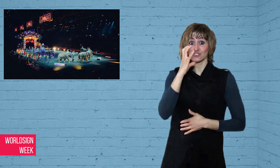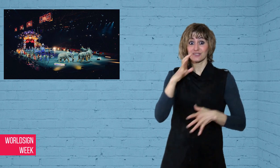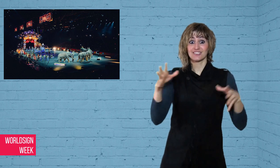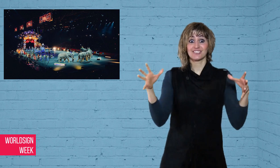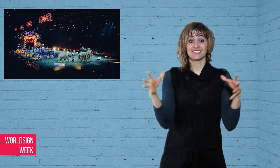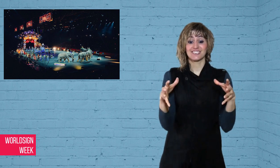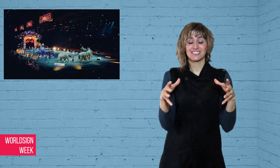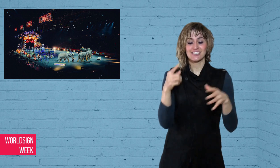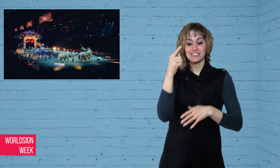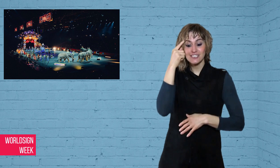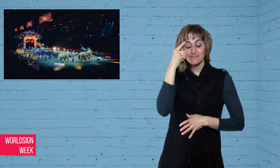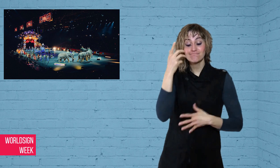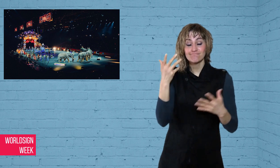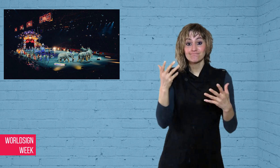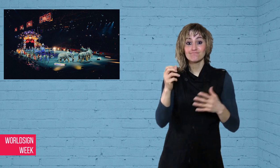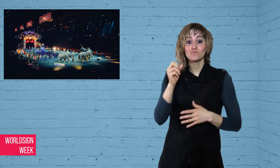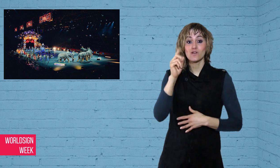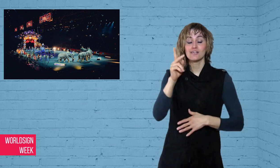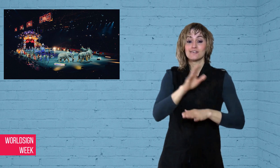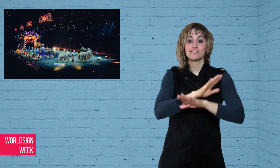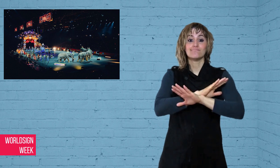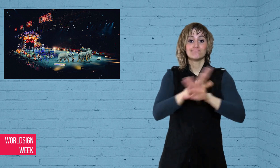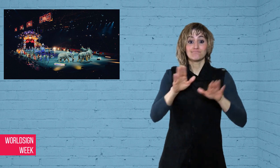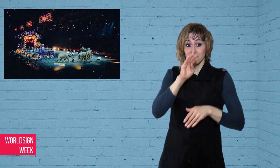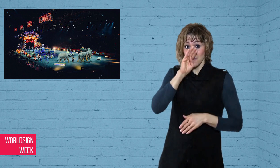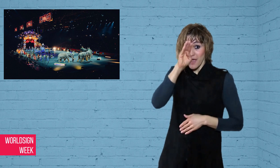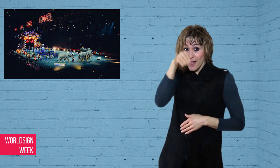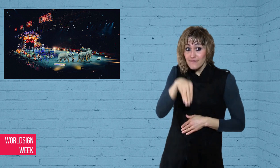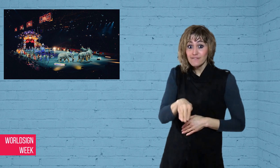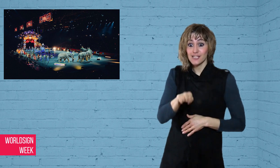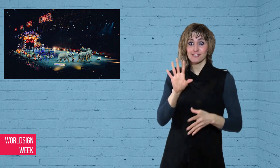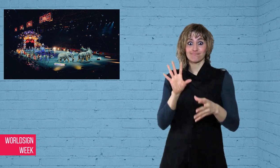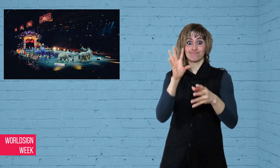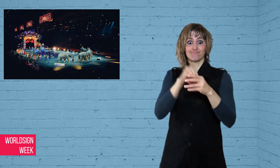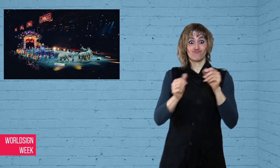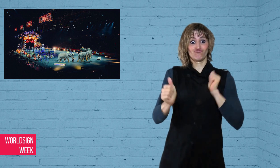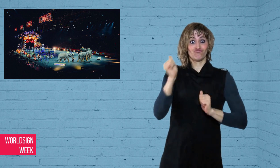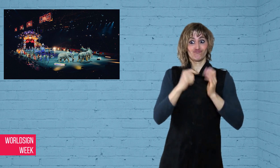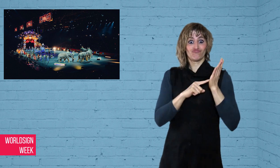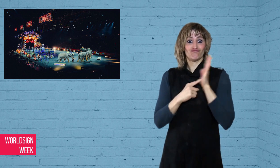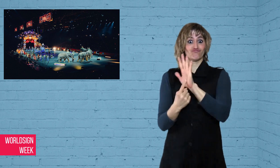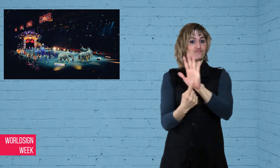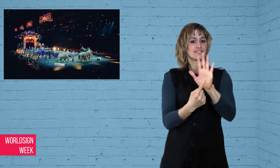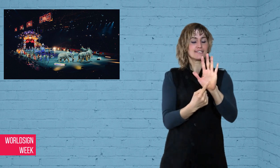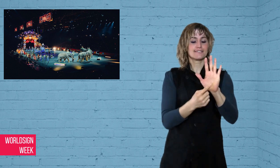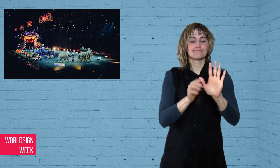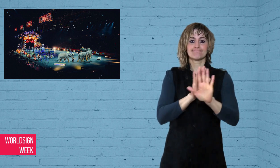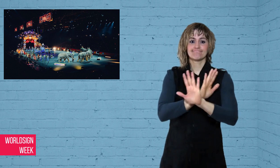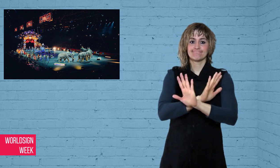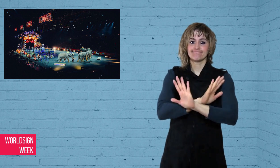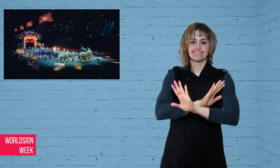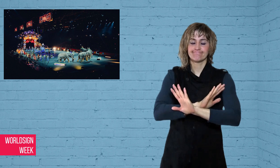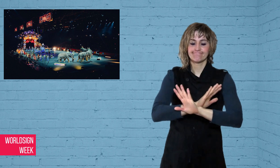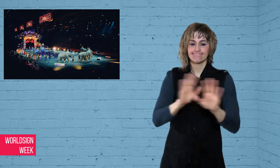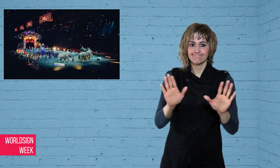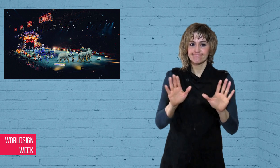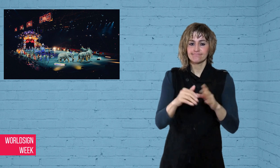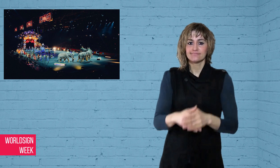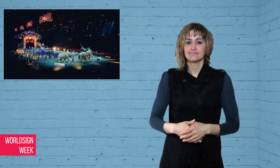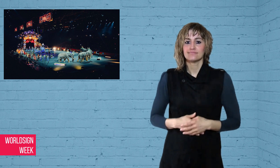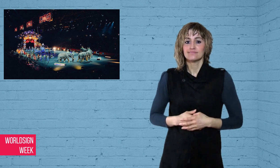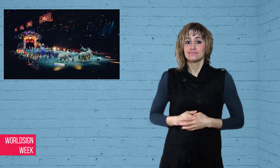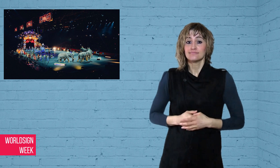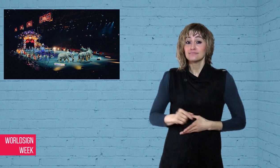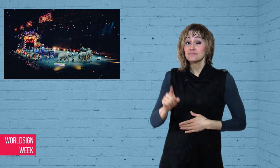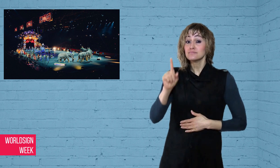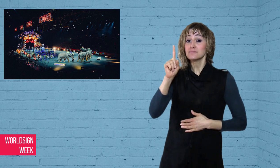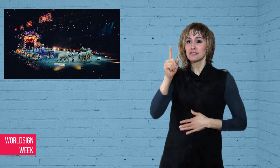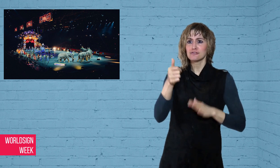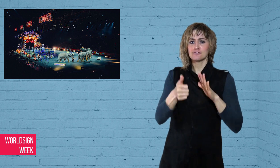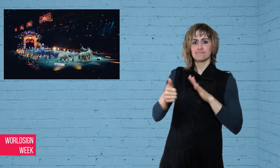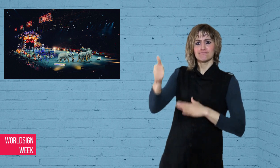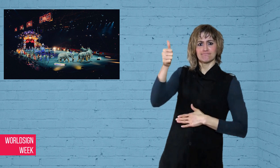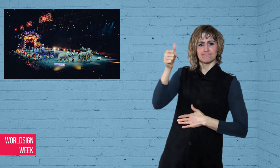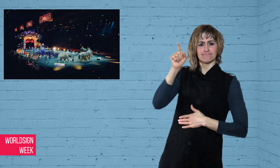Feld Entertainment, the company that had